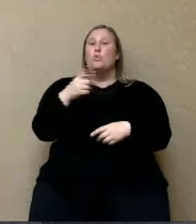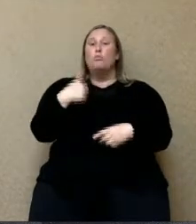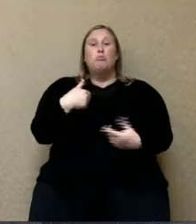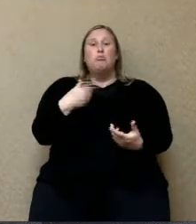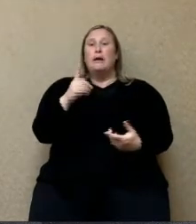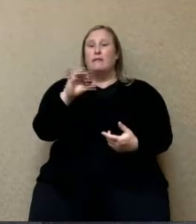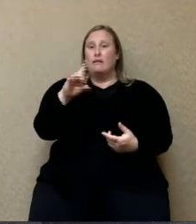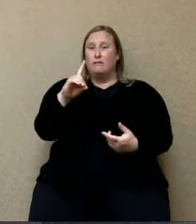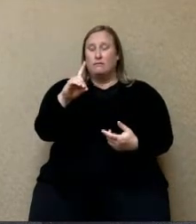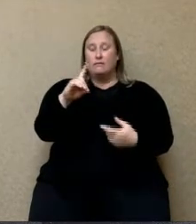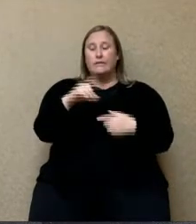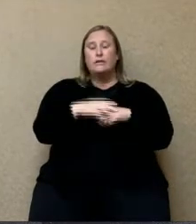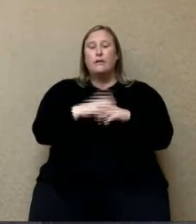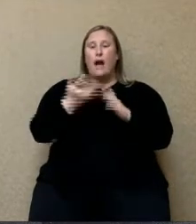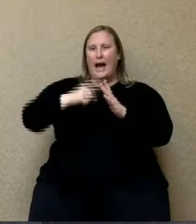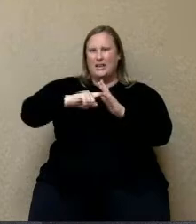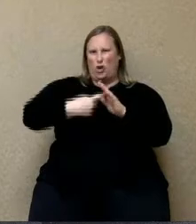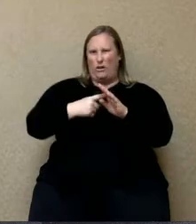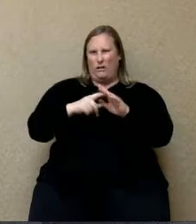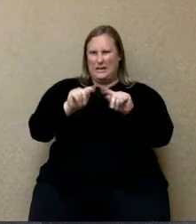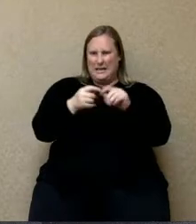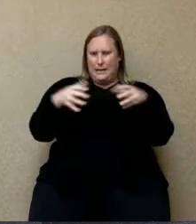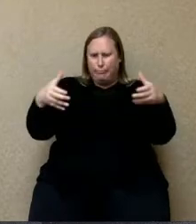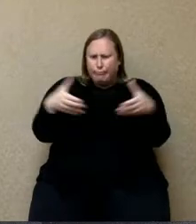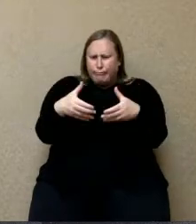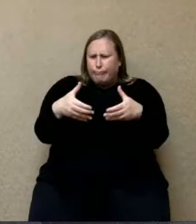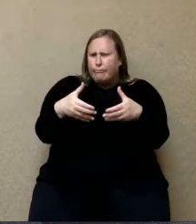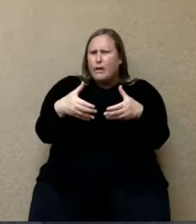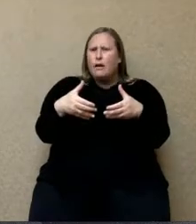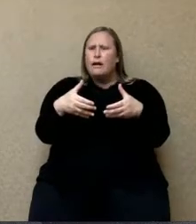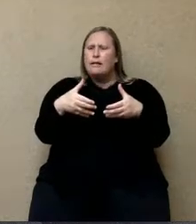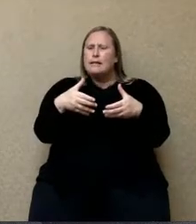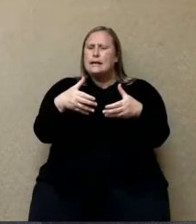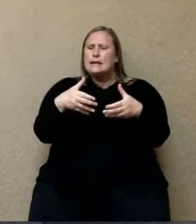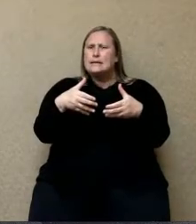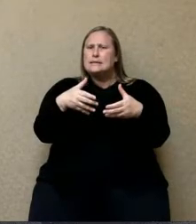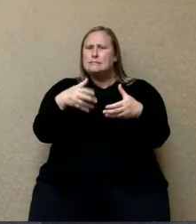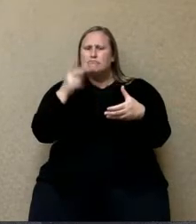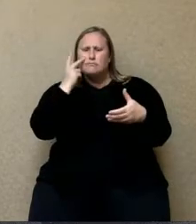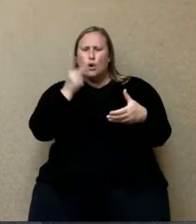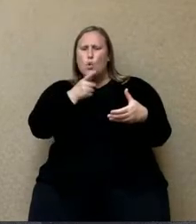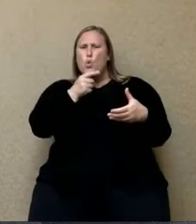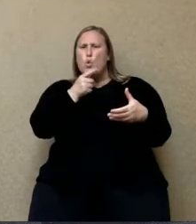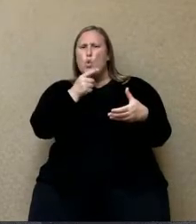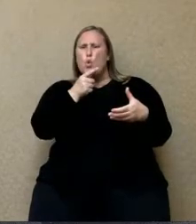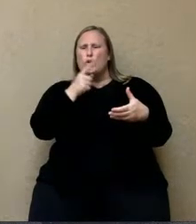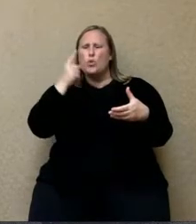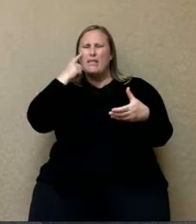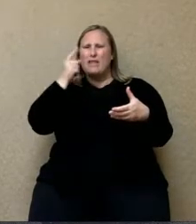started a team and I said, let's look at who we think possible candidates would be.